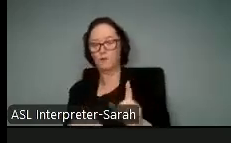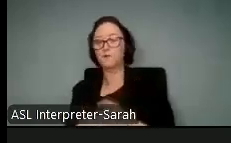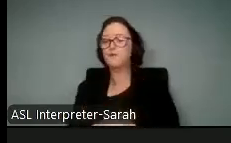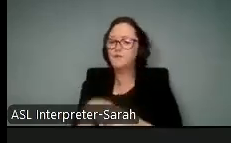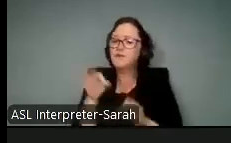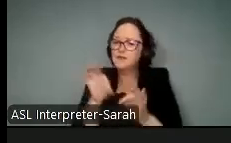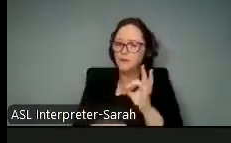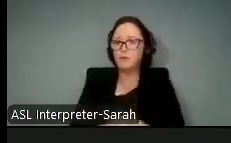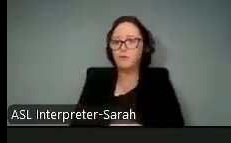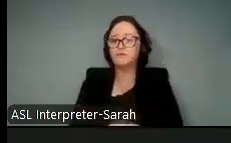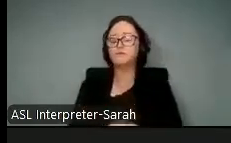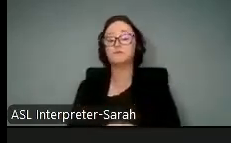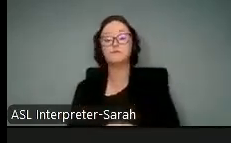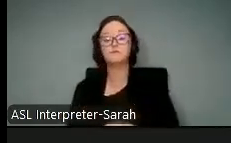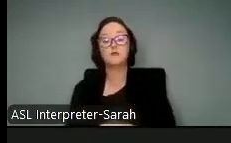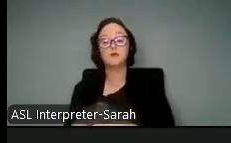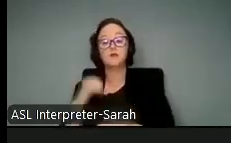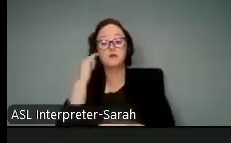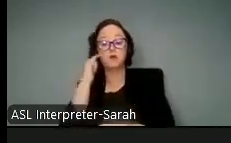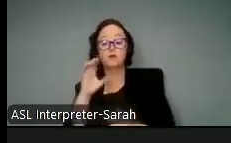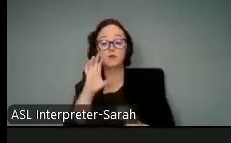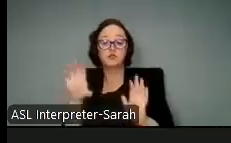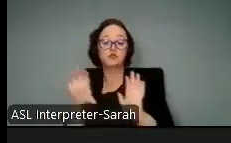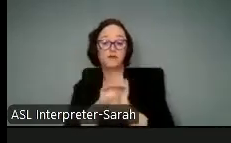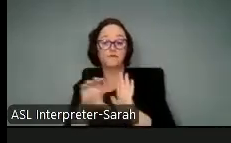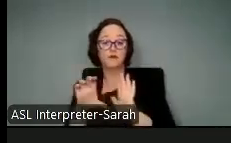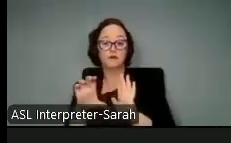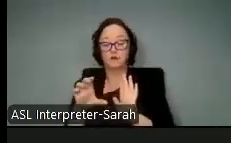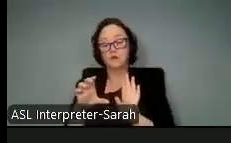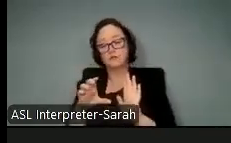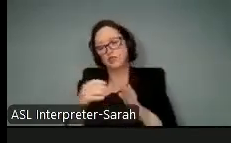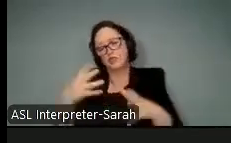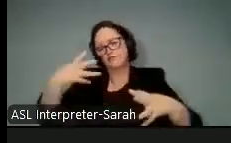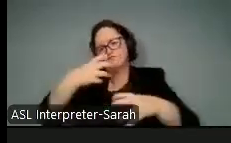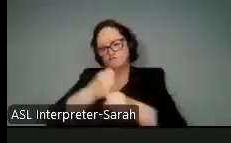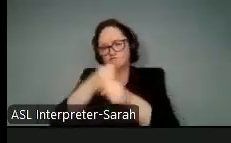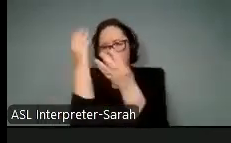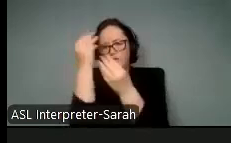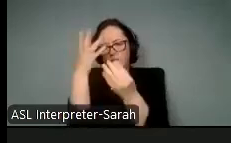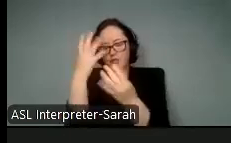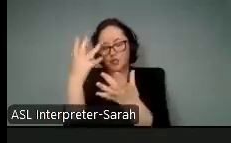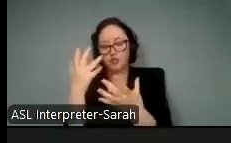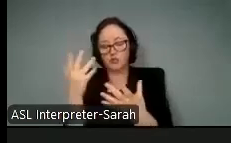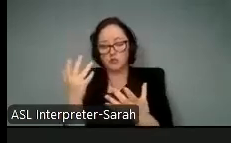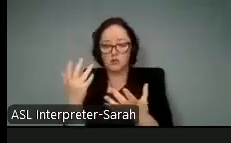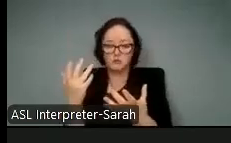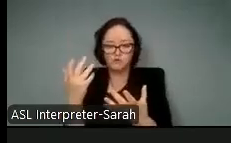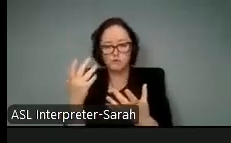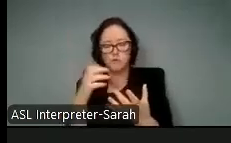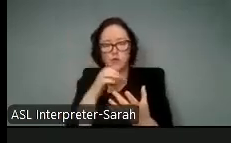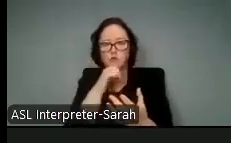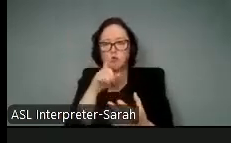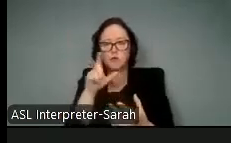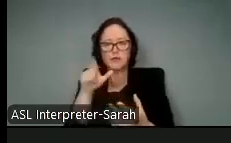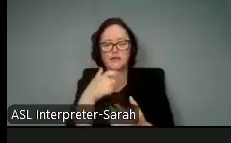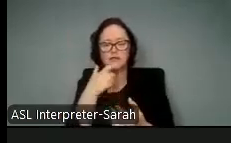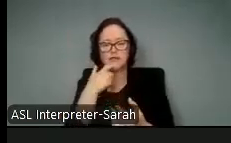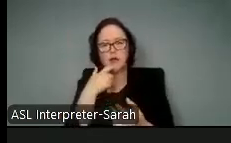that just does a little overview of some information, we don't necessarily need to say "There's a bunch of decorative squiggles across the graphic